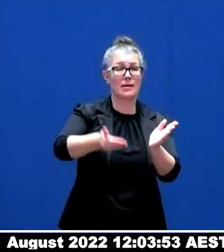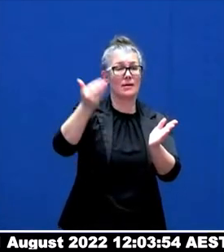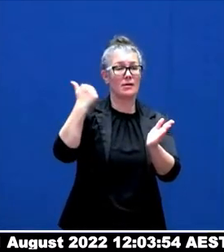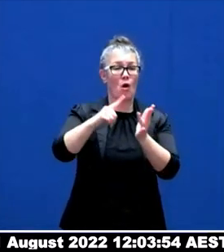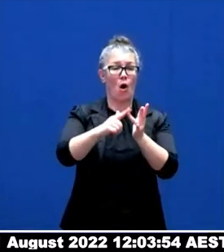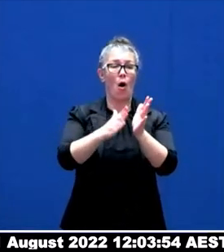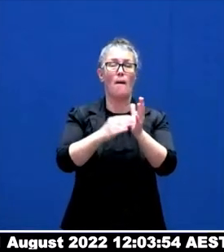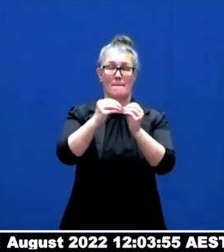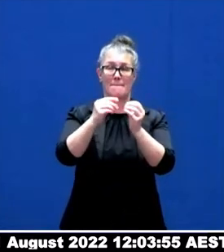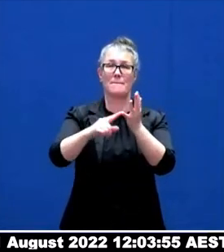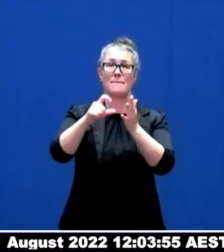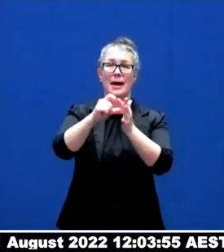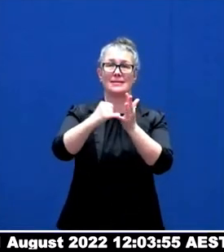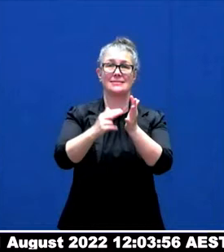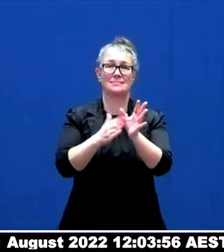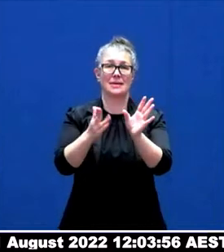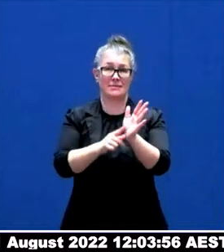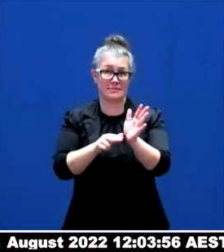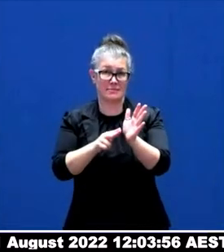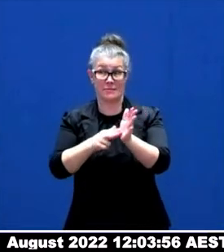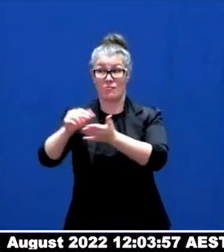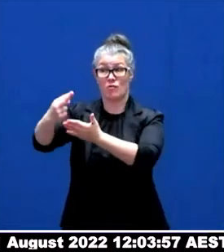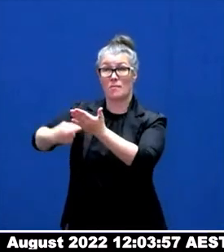So minor modifications, they're the sorts of things we've just looked at.